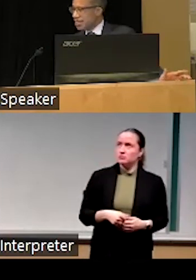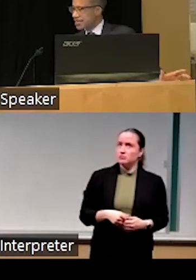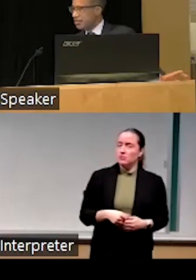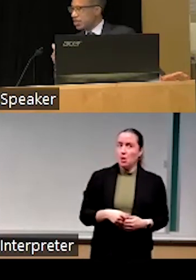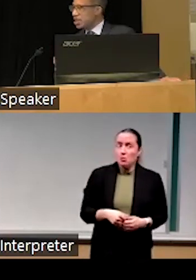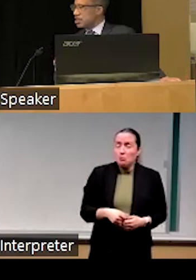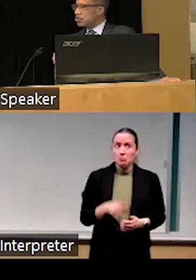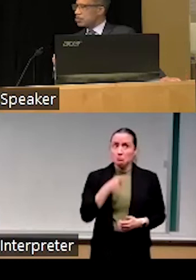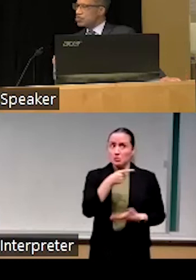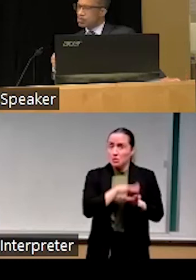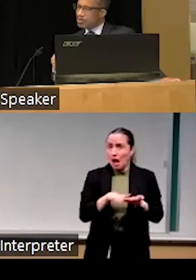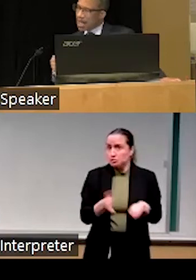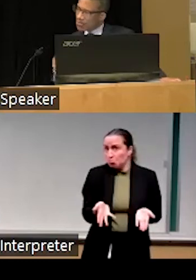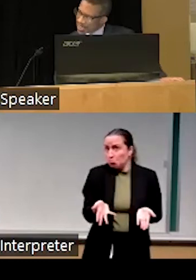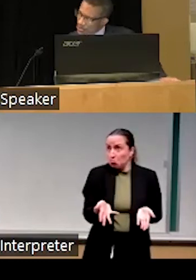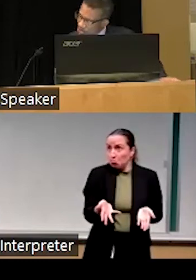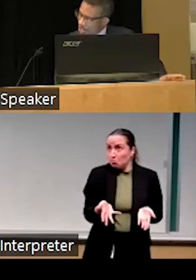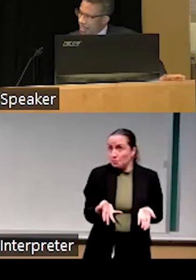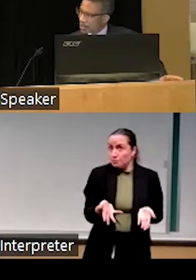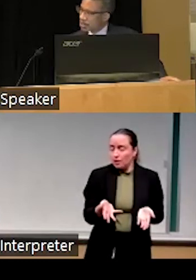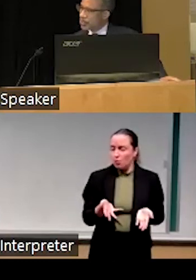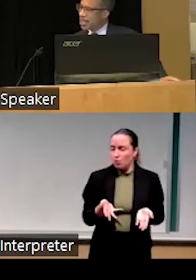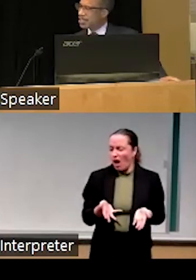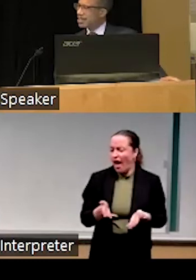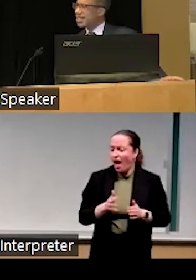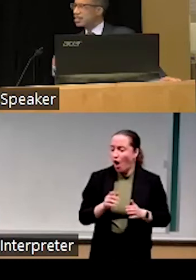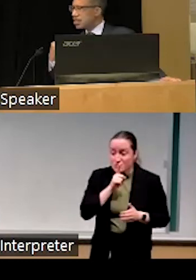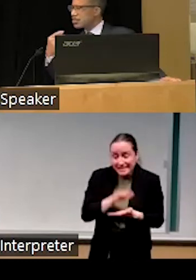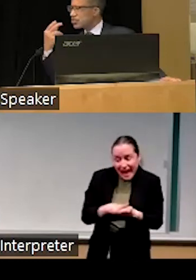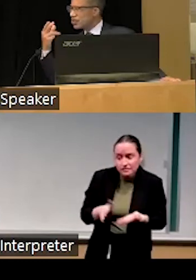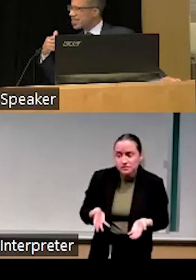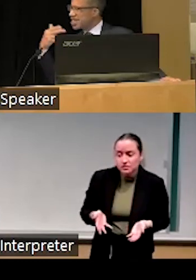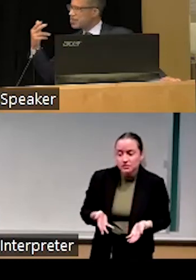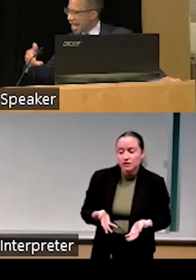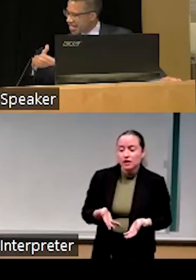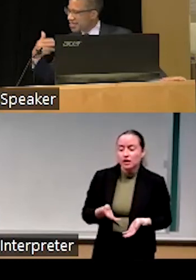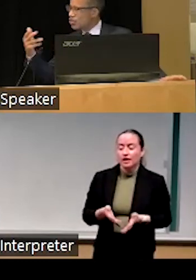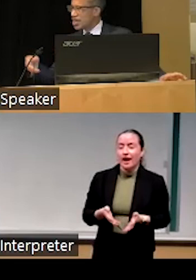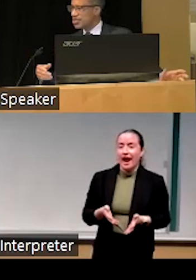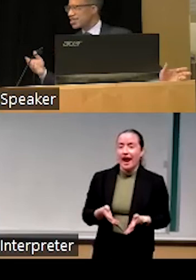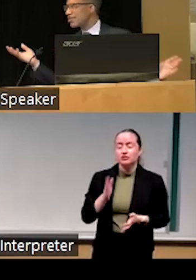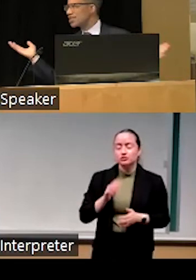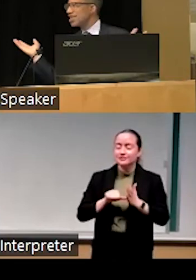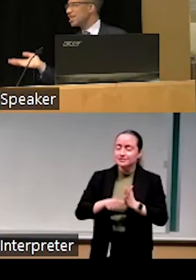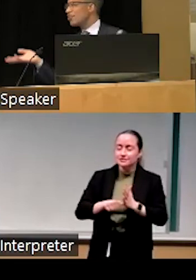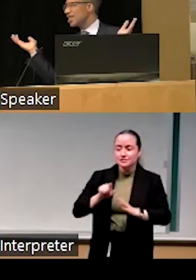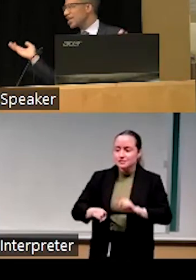nice and they were how nice were they and and sort of keep asking questions and I was I would